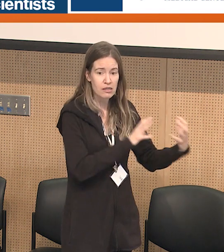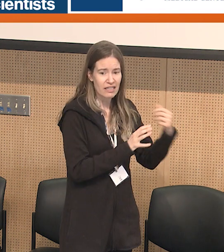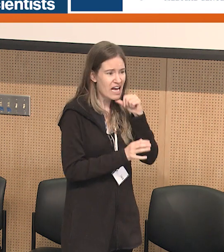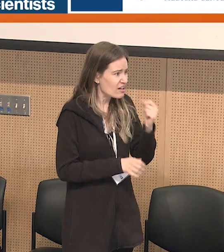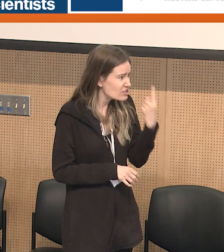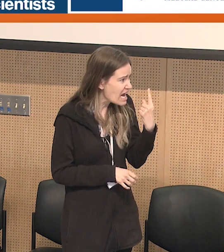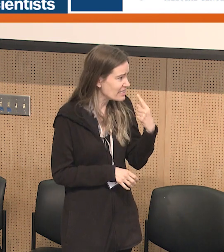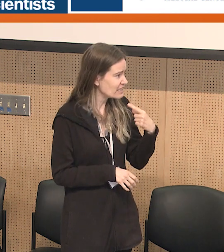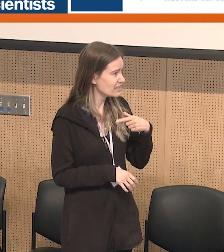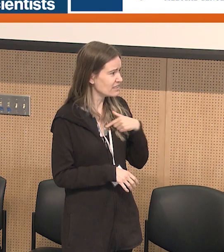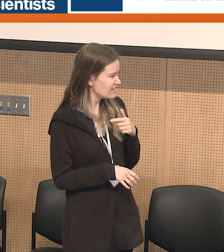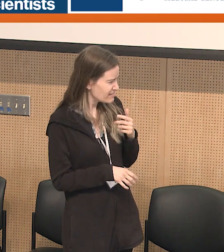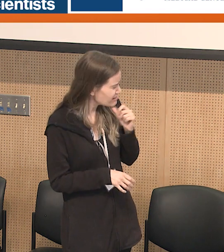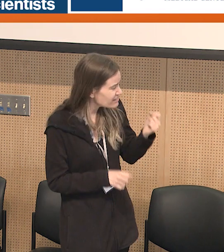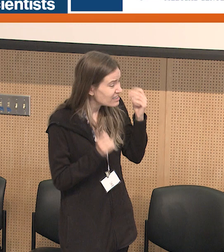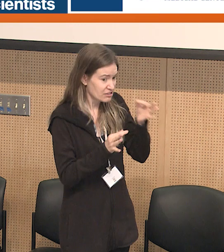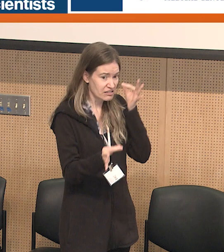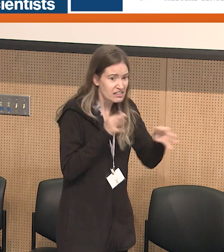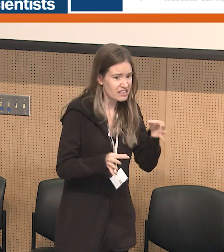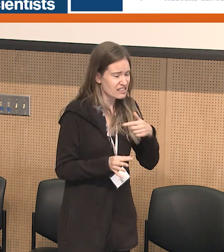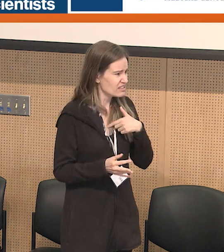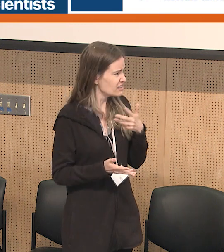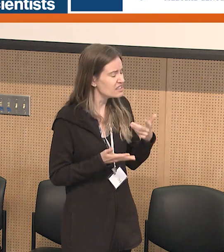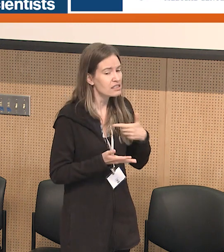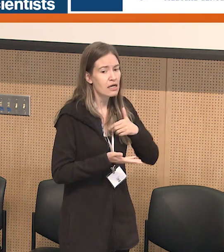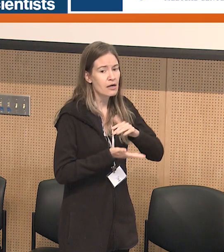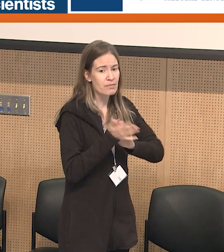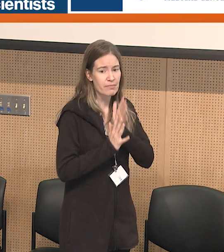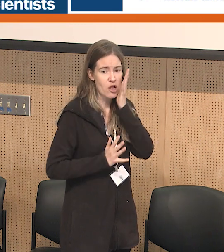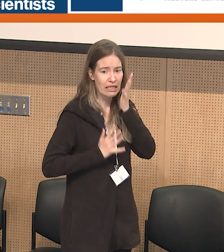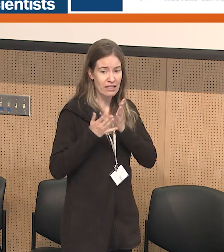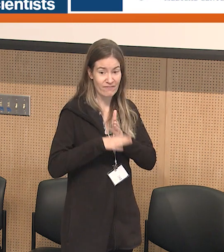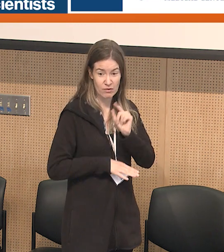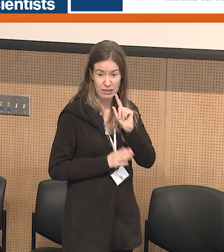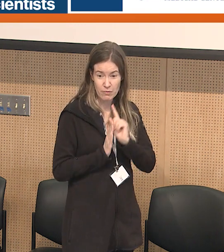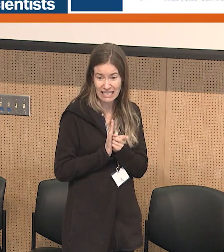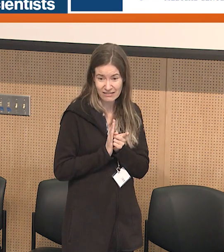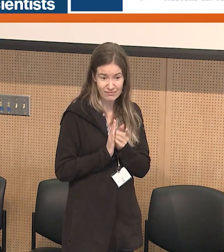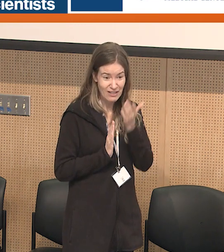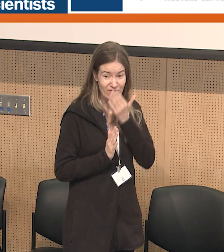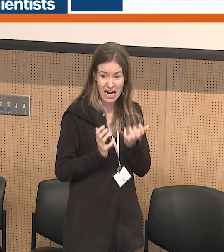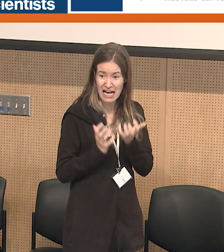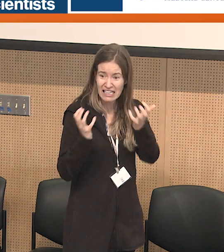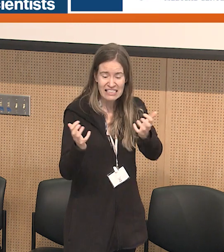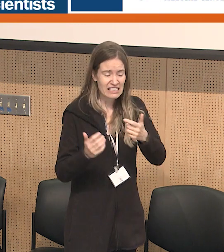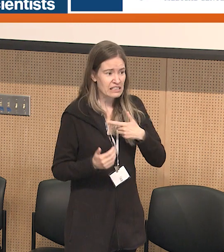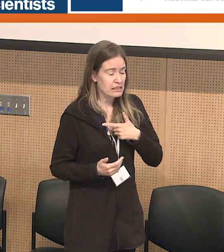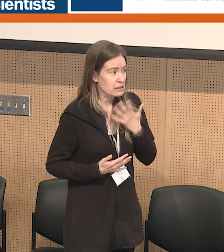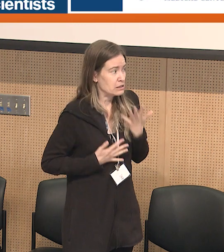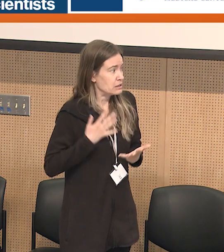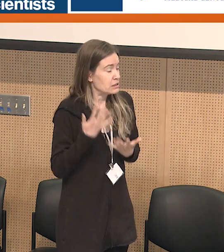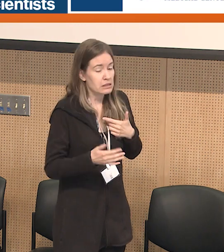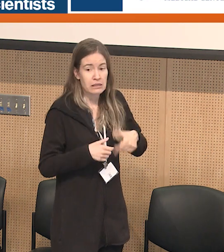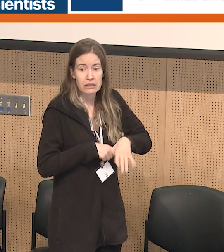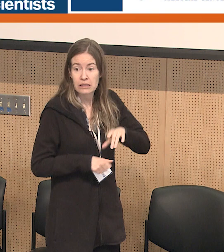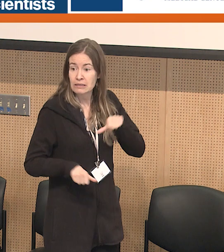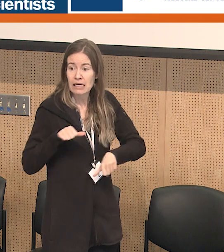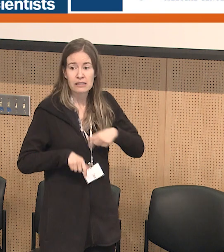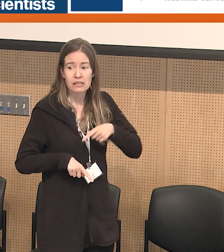In classroom setting, it was very difficult, and I was embarrassed. Here I was, you know, singled out in the classroom,